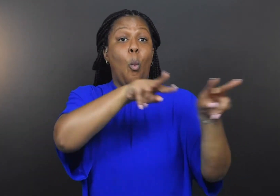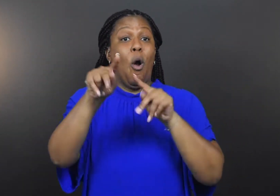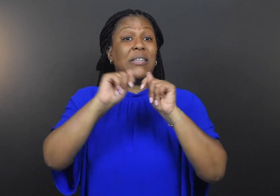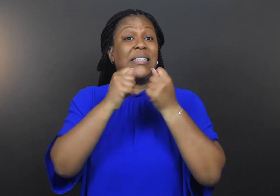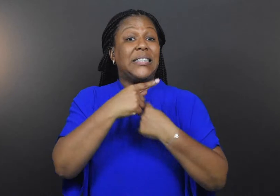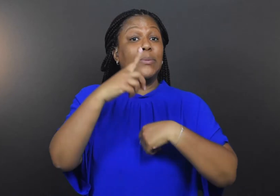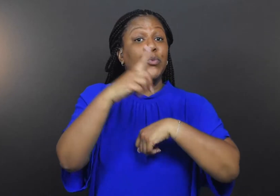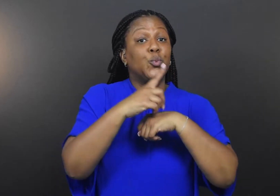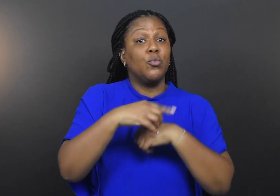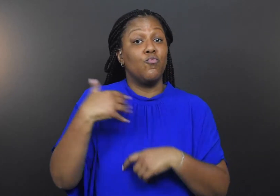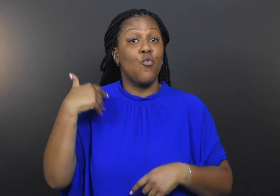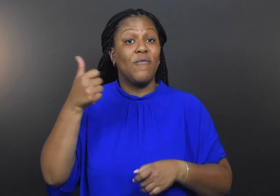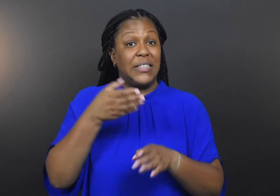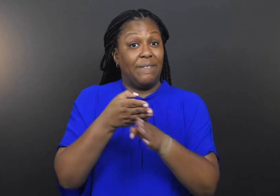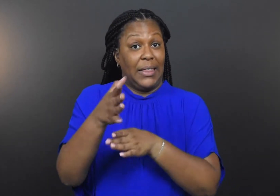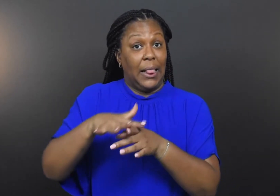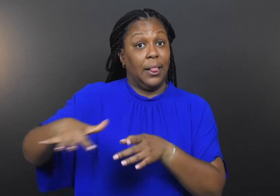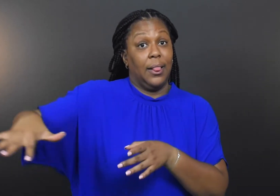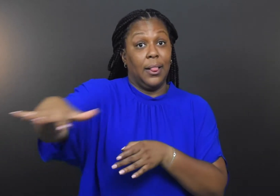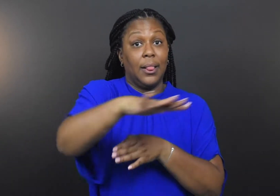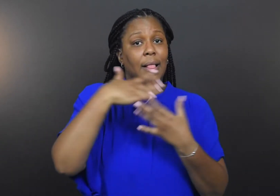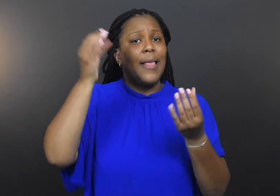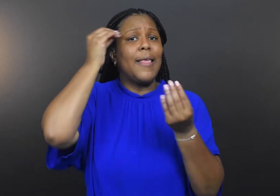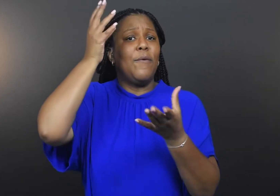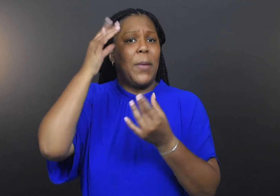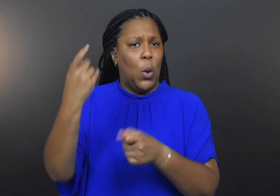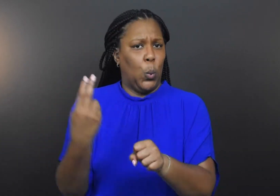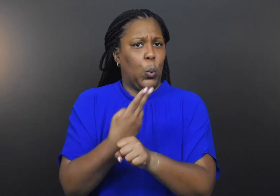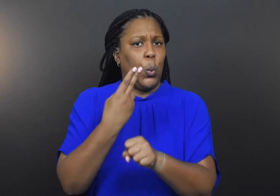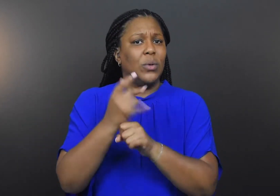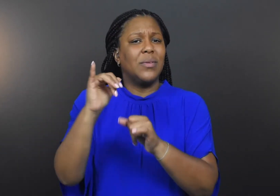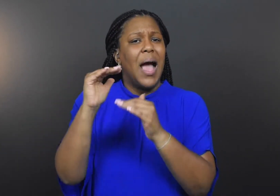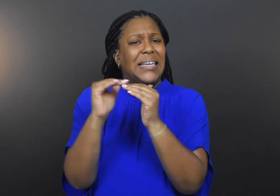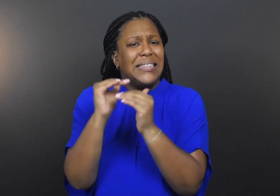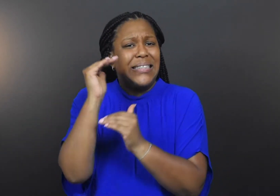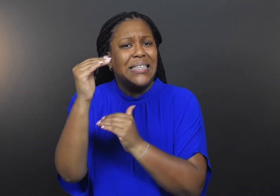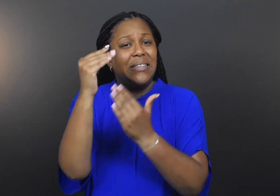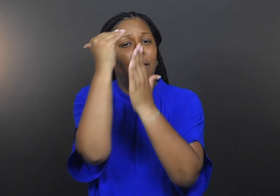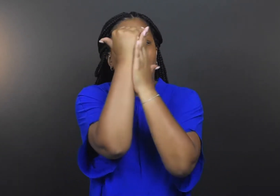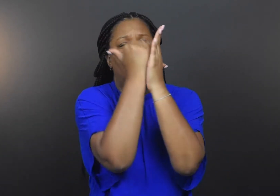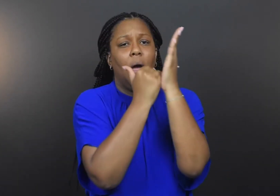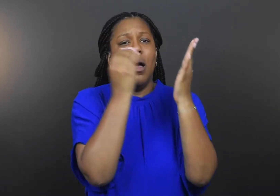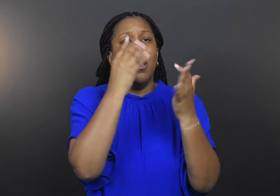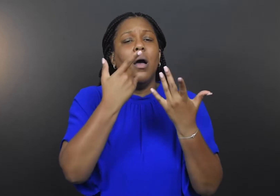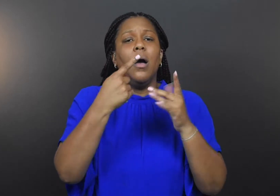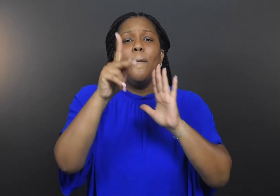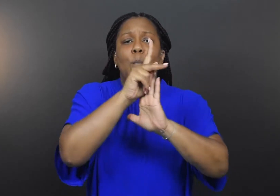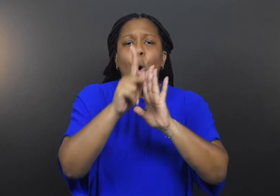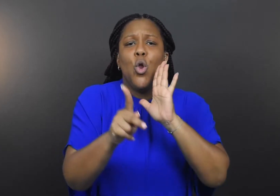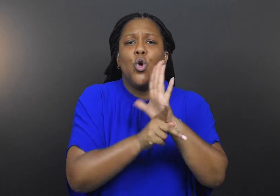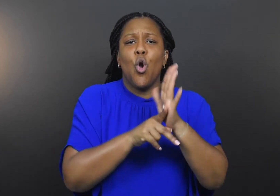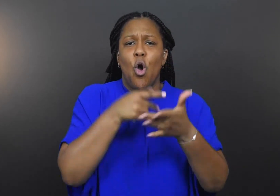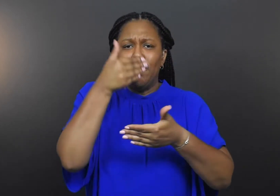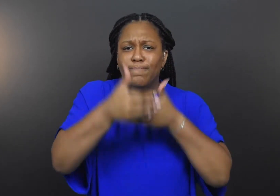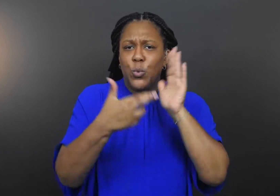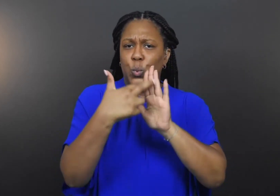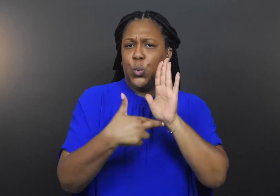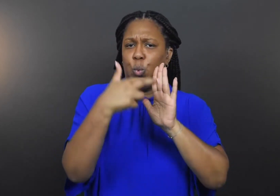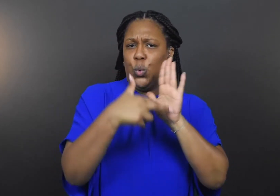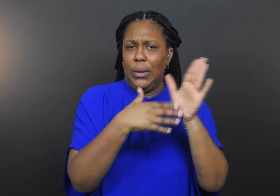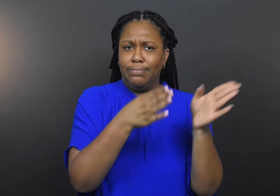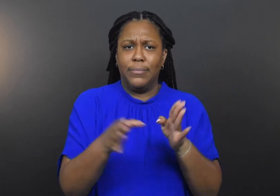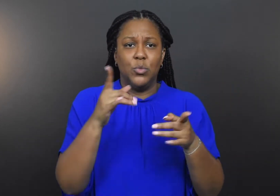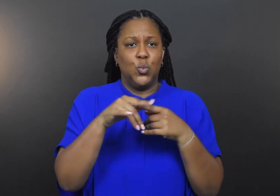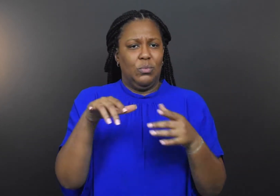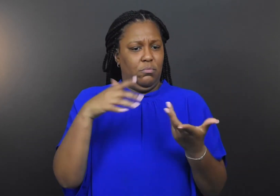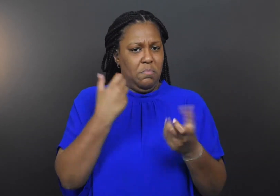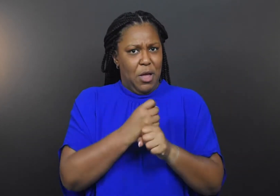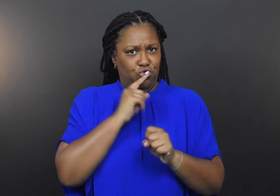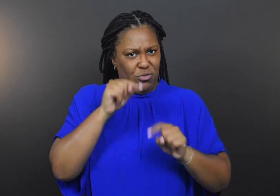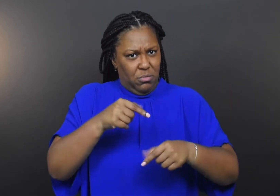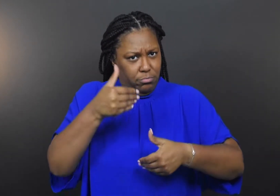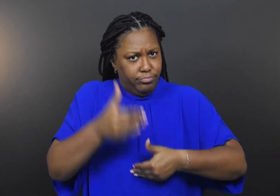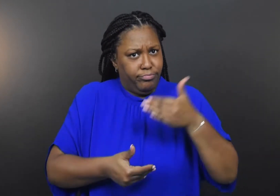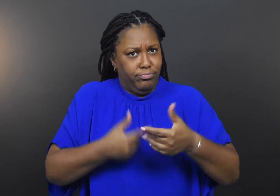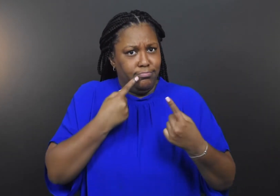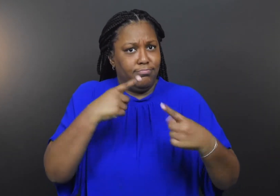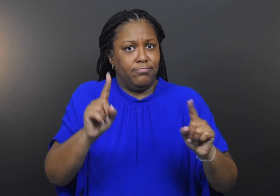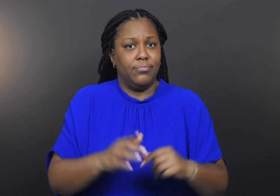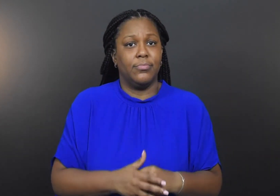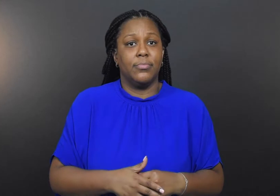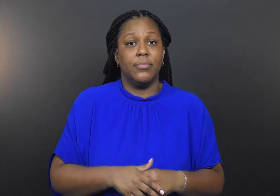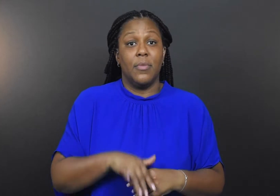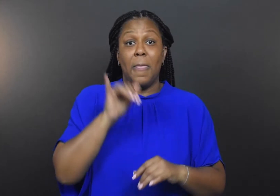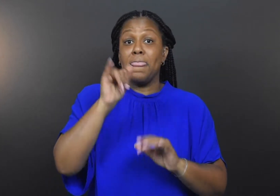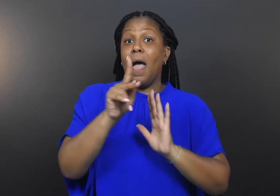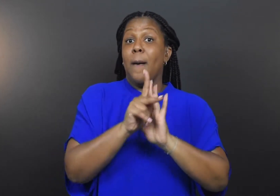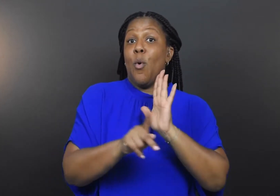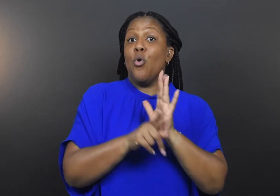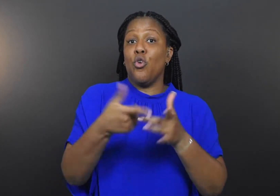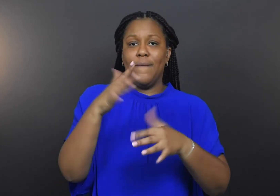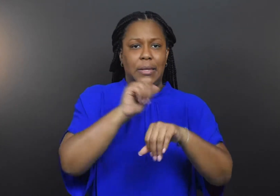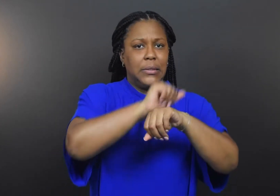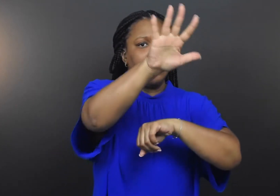and uses an extensive list of protocols to take action.